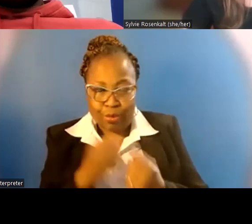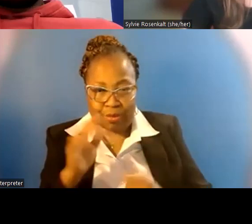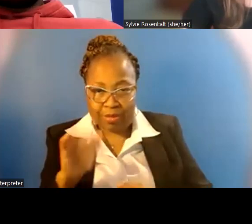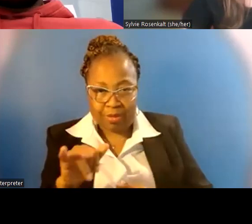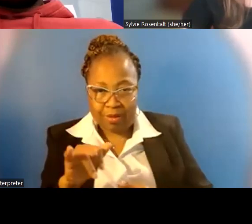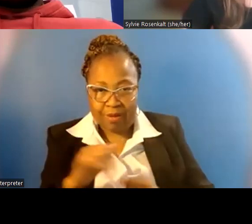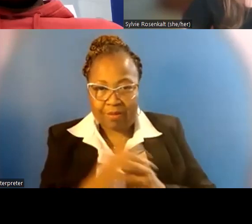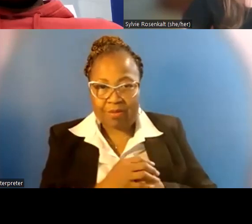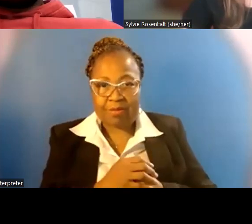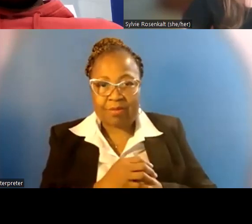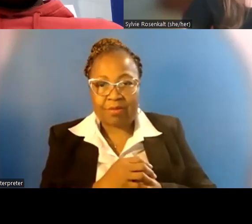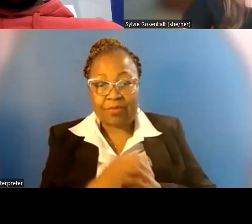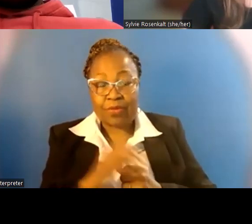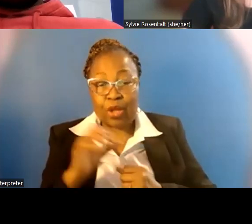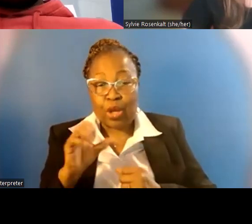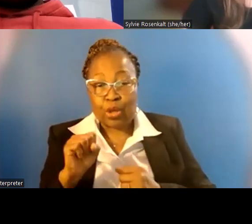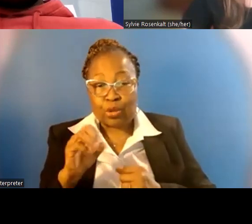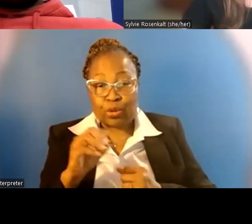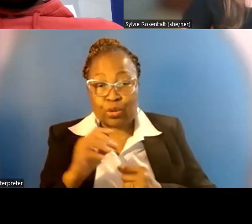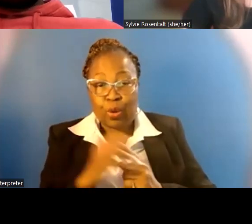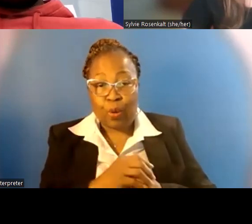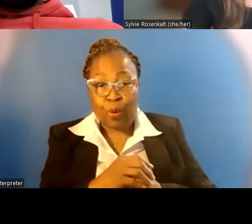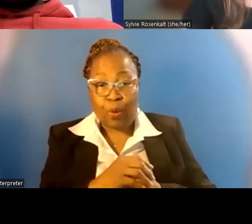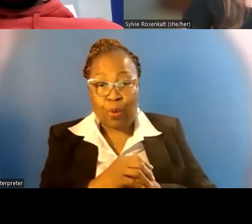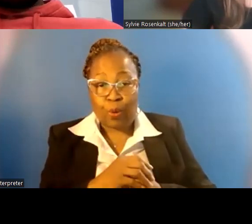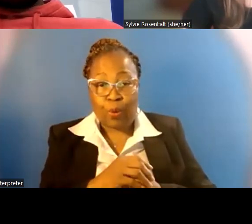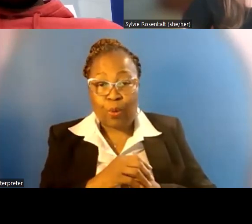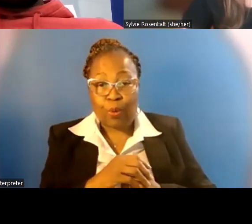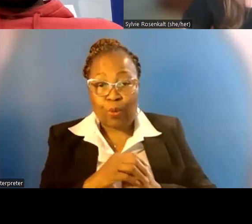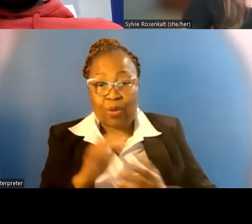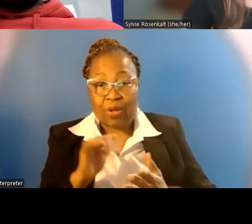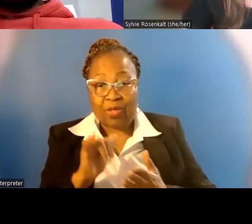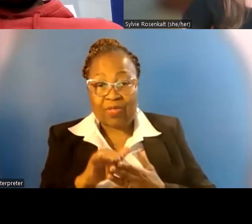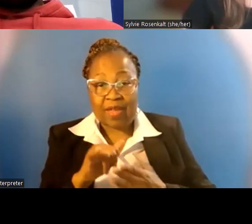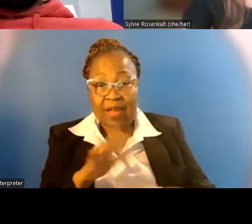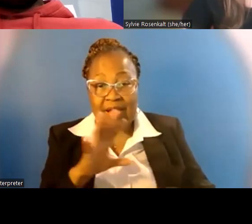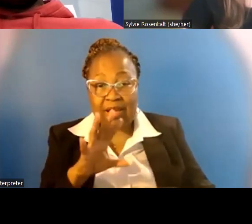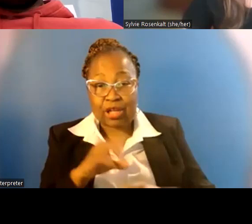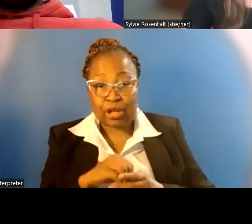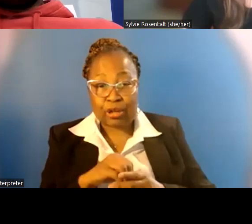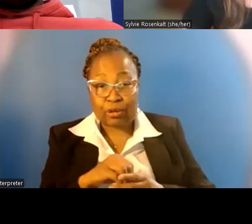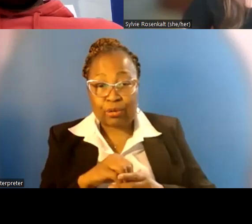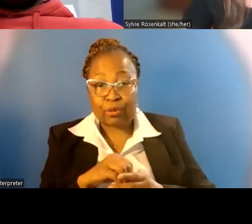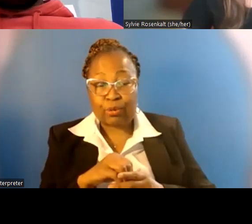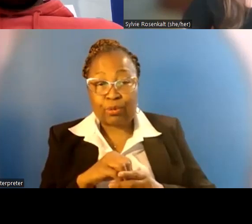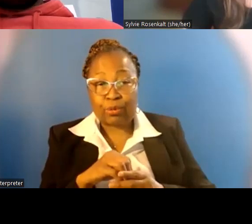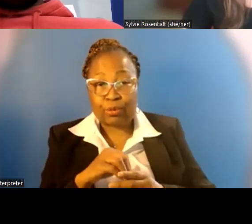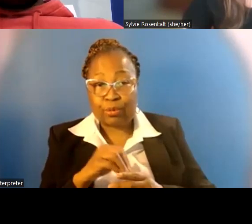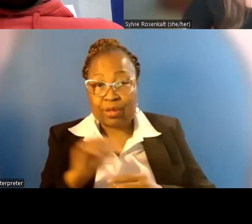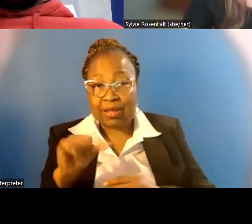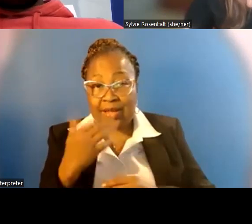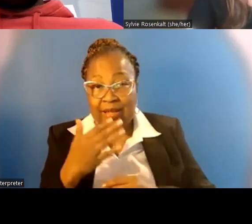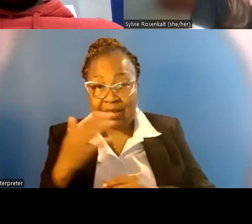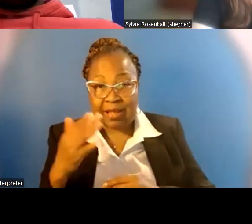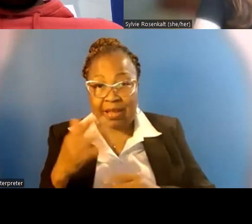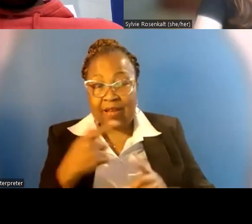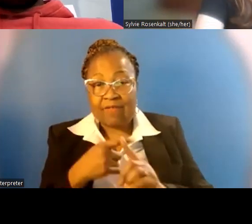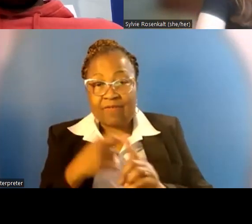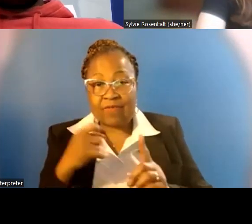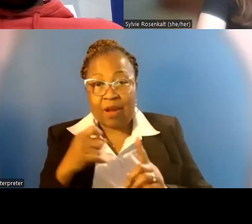And so that can include anything from seeking diagnoses